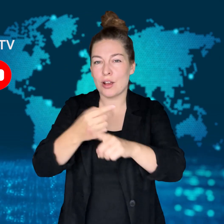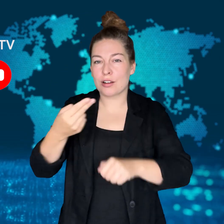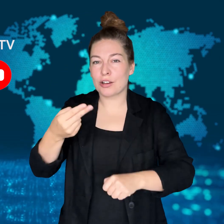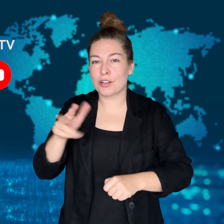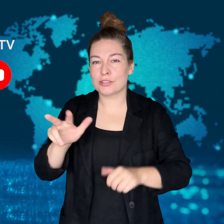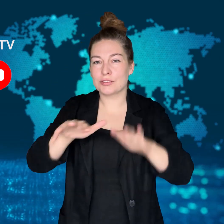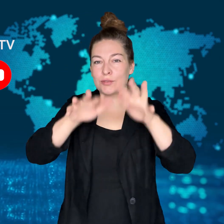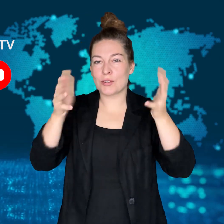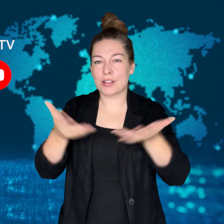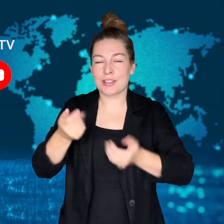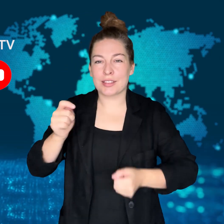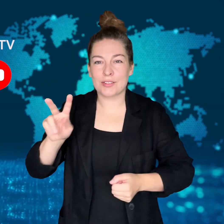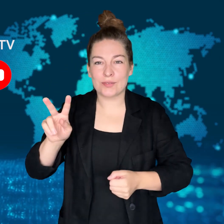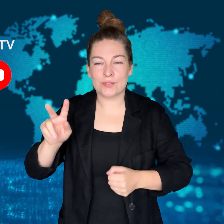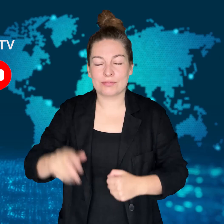to get new video updates!